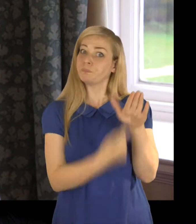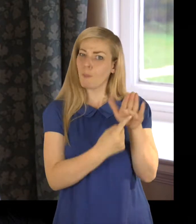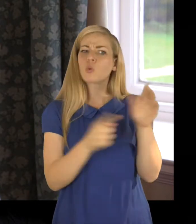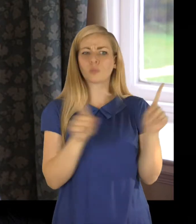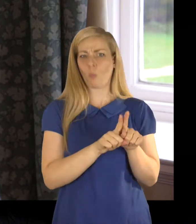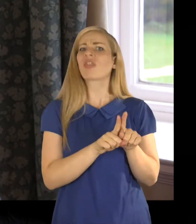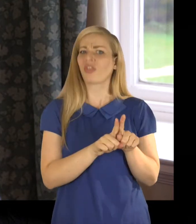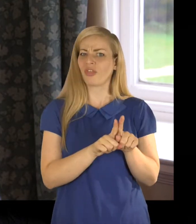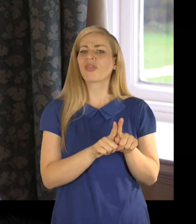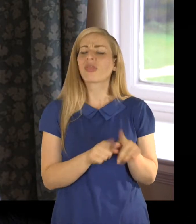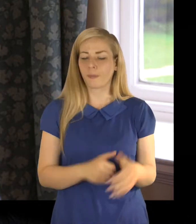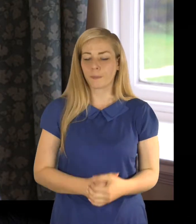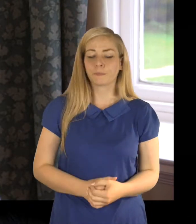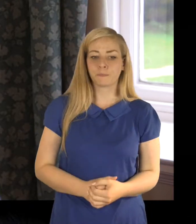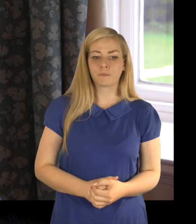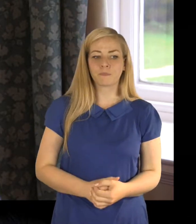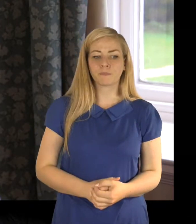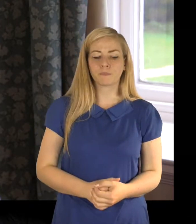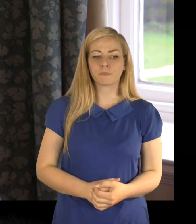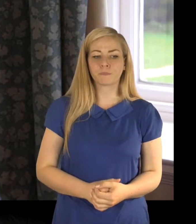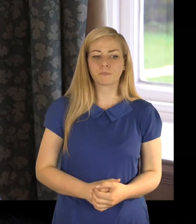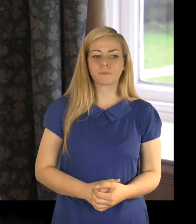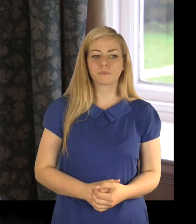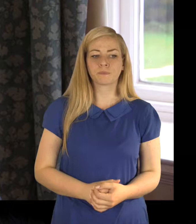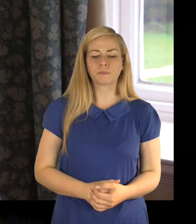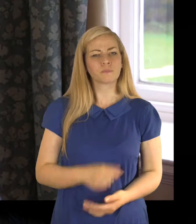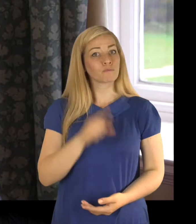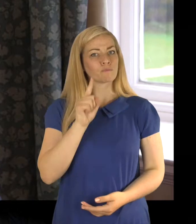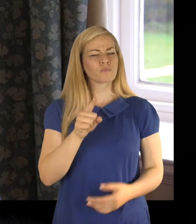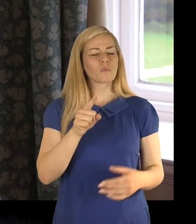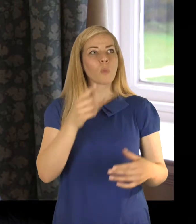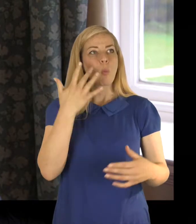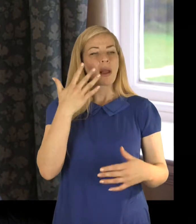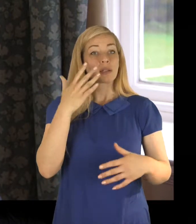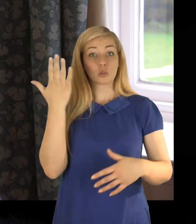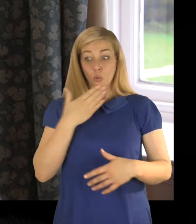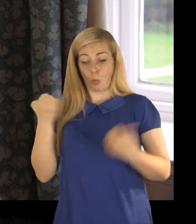Daniel: Yes. Interviewer: Do you remember what it was like when you moved from your school and started at college?